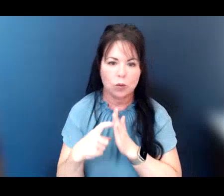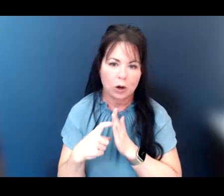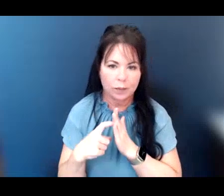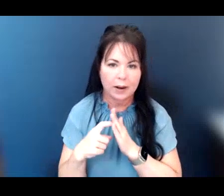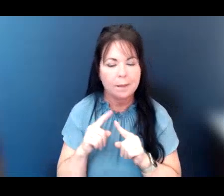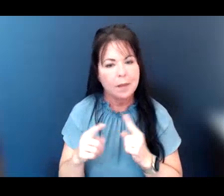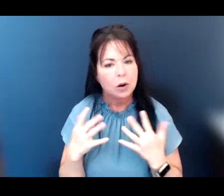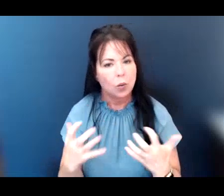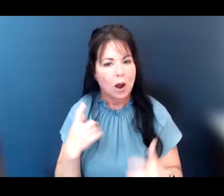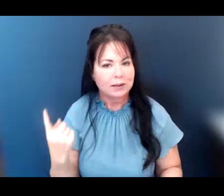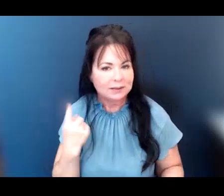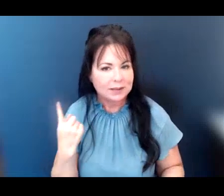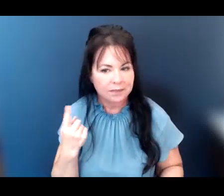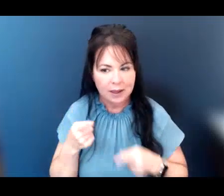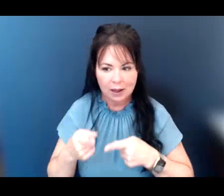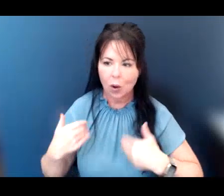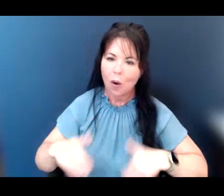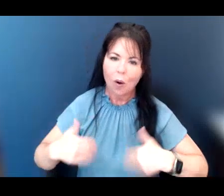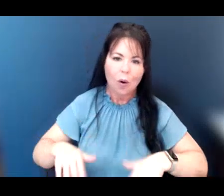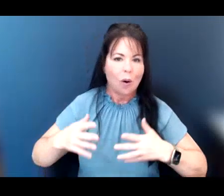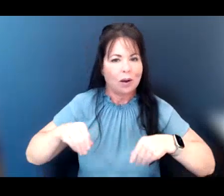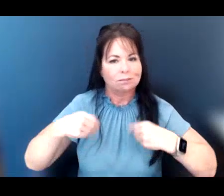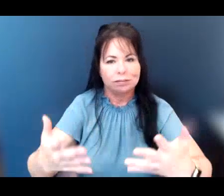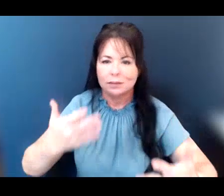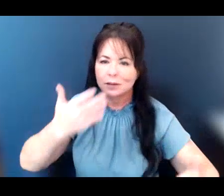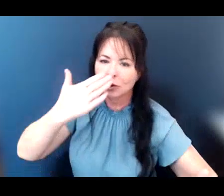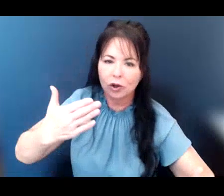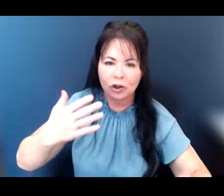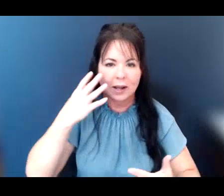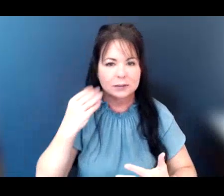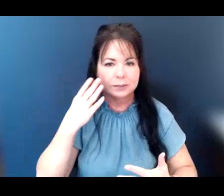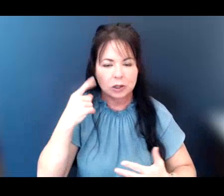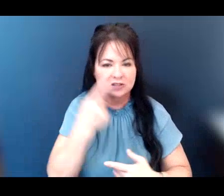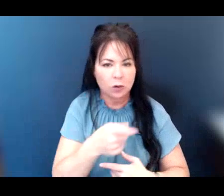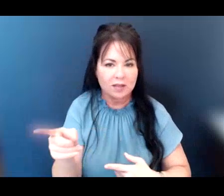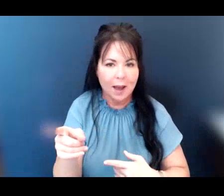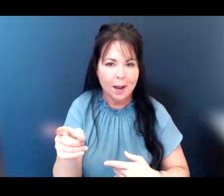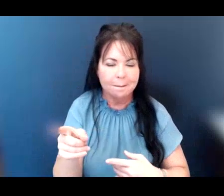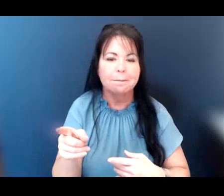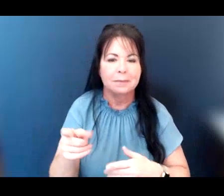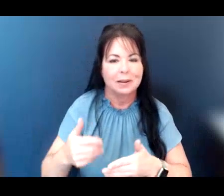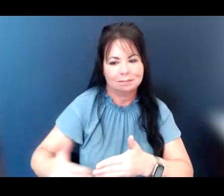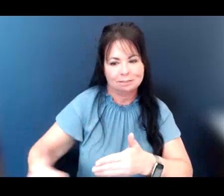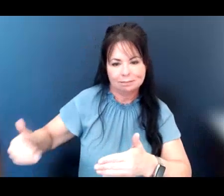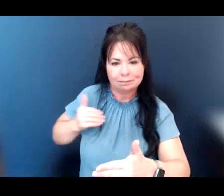experience for someone, we can do some of that work up front that then makes the whole experience